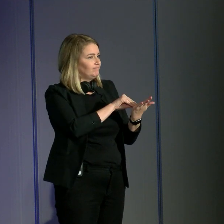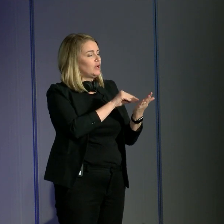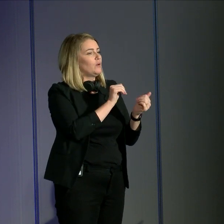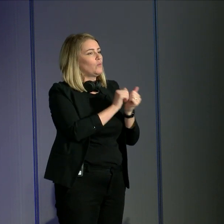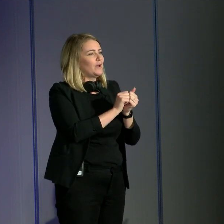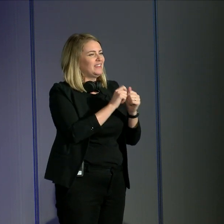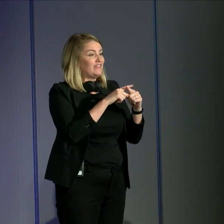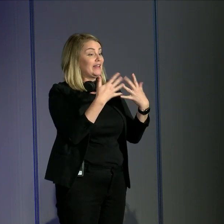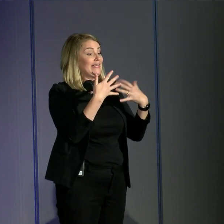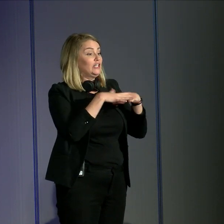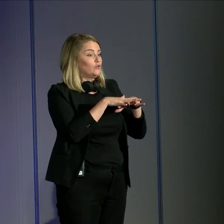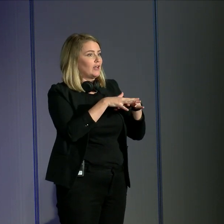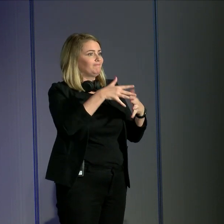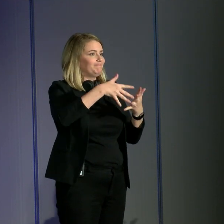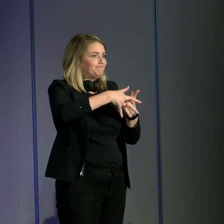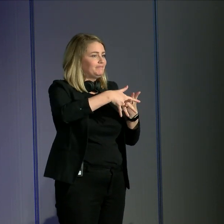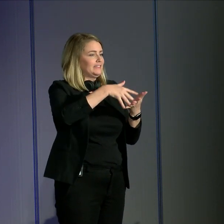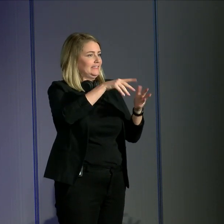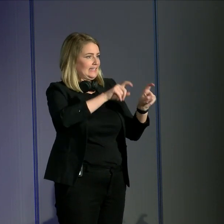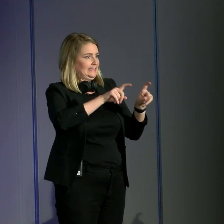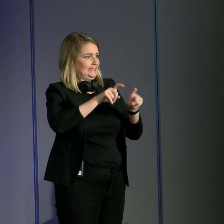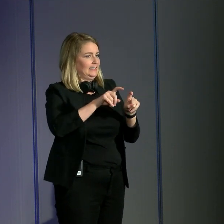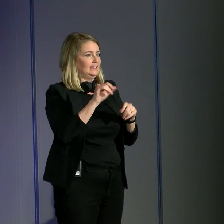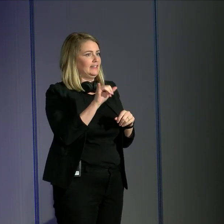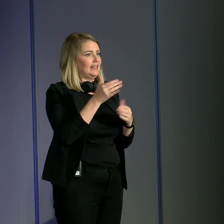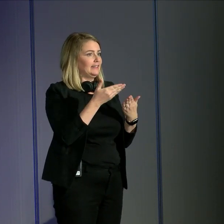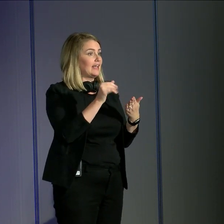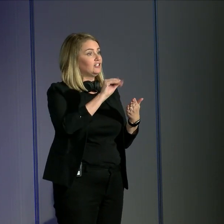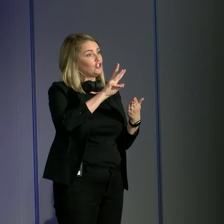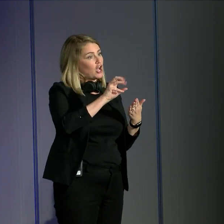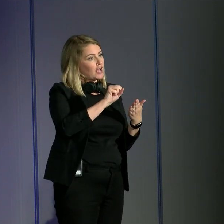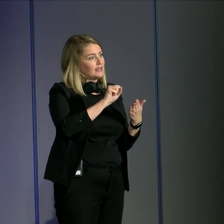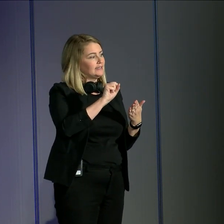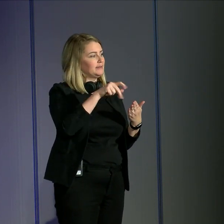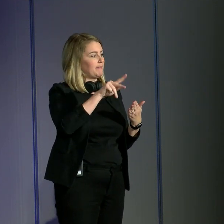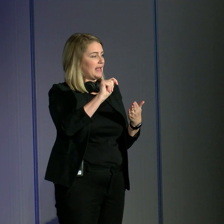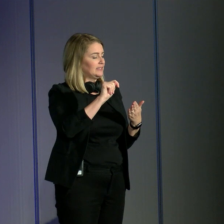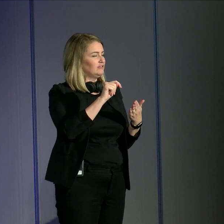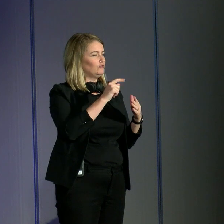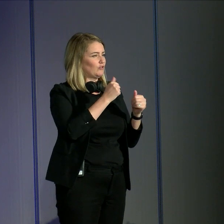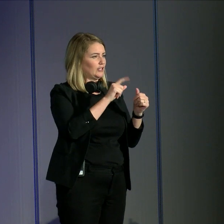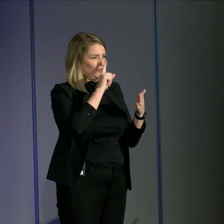testing and with things like JAWS Inspect to check them.